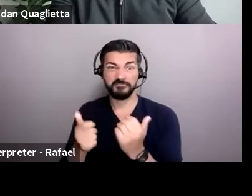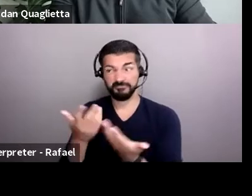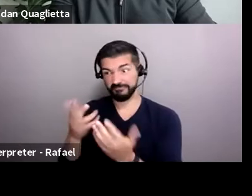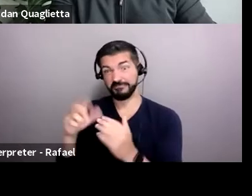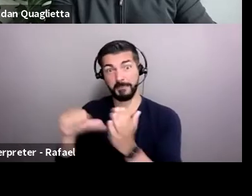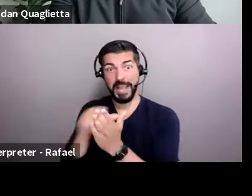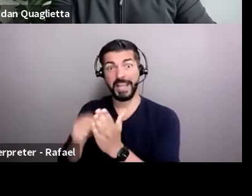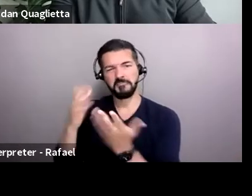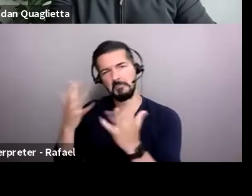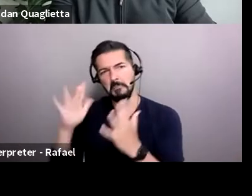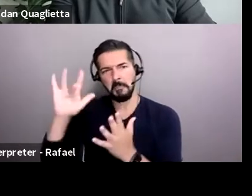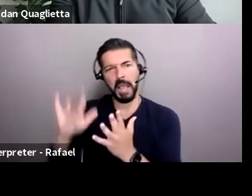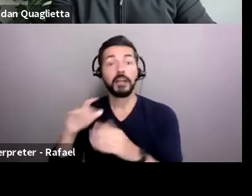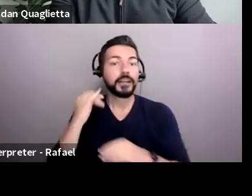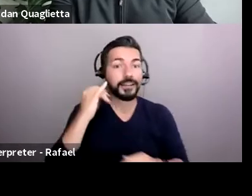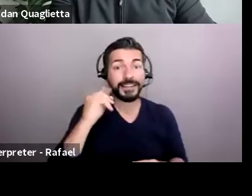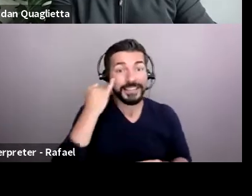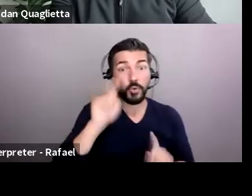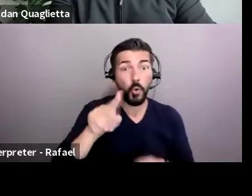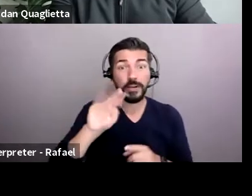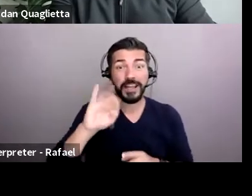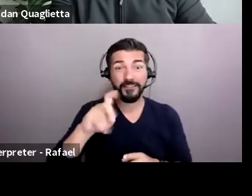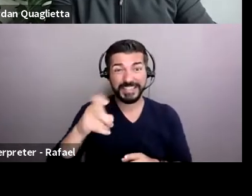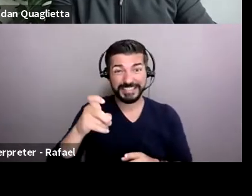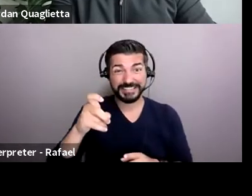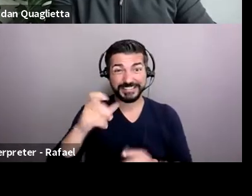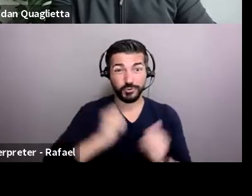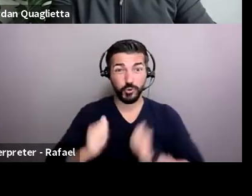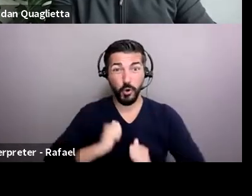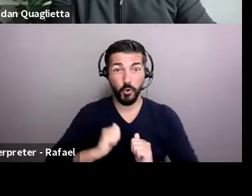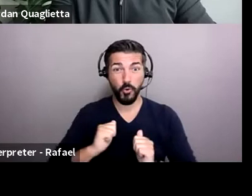there. And if you go to a Netflix show page now and you go to the bottom, like the stuff that's coming, that's the kind